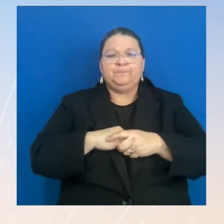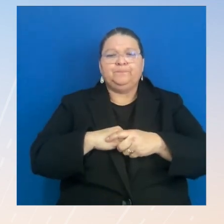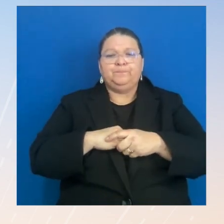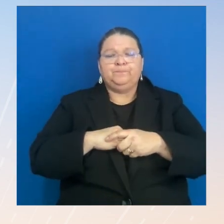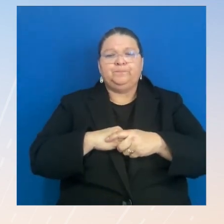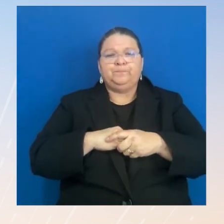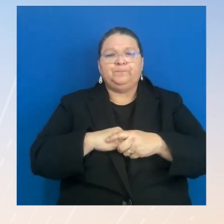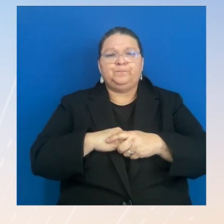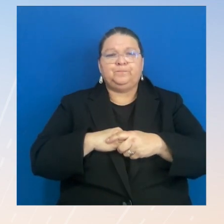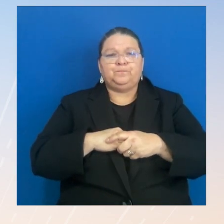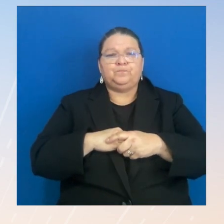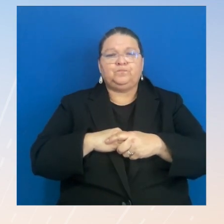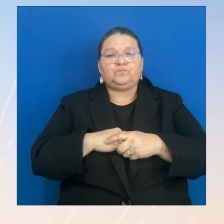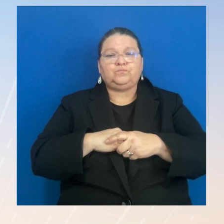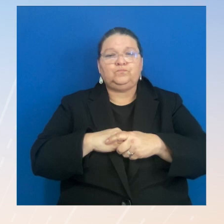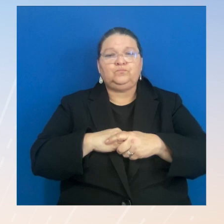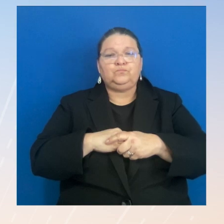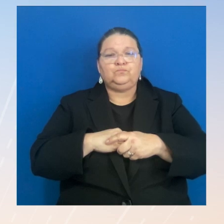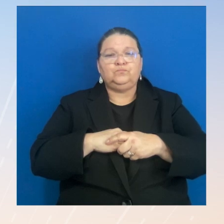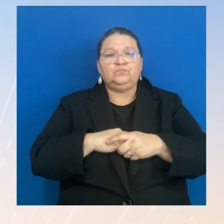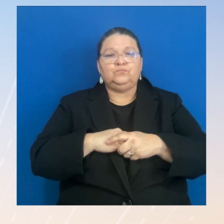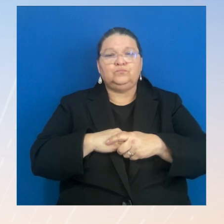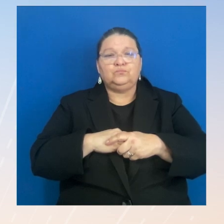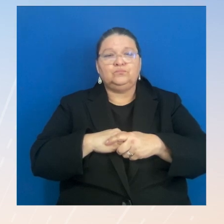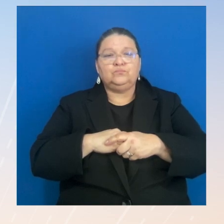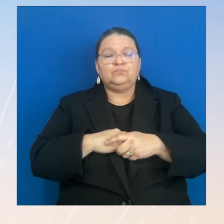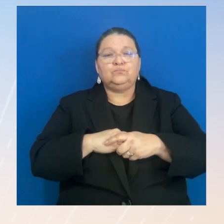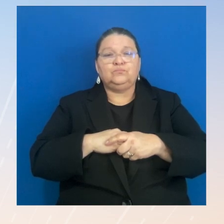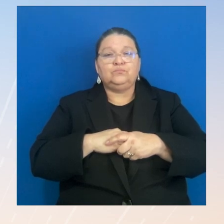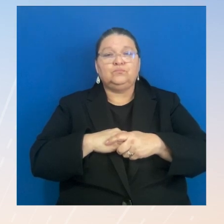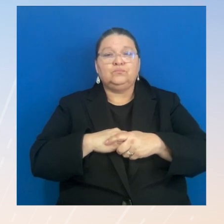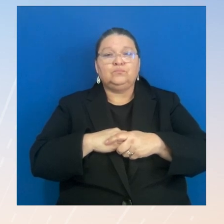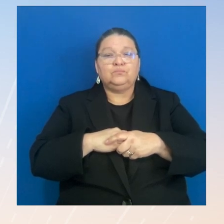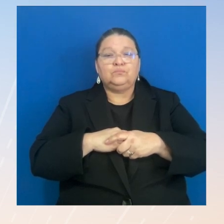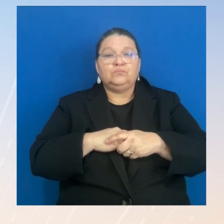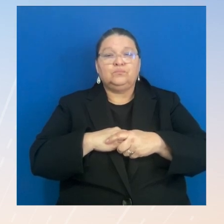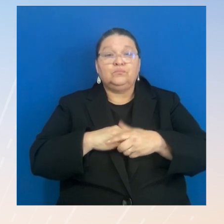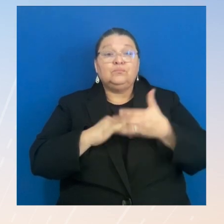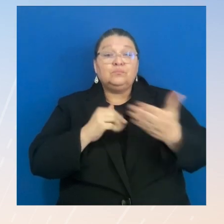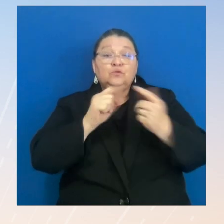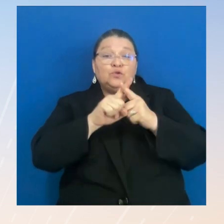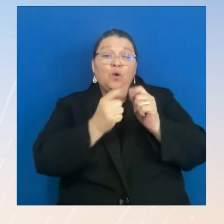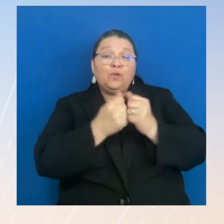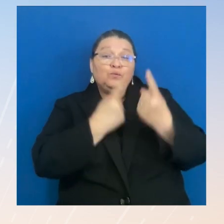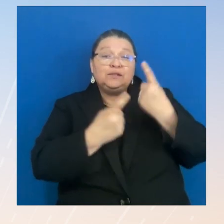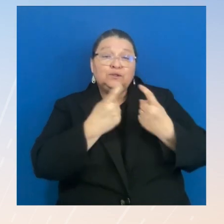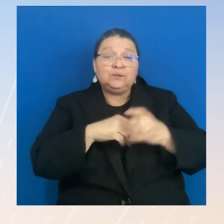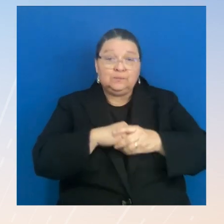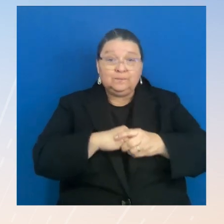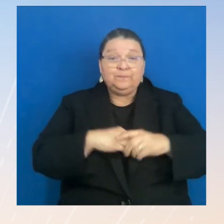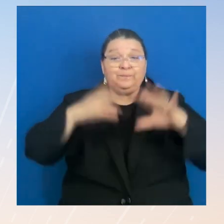The Press: Okay. So, President Zelenskyy is going to be speaking to Congress tomorrow. He's been pushing for fighter jets, a no-fly zone.